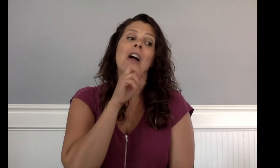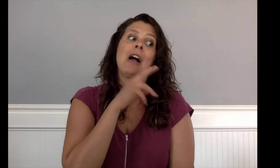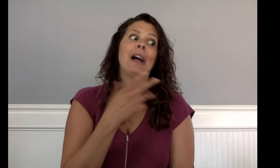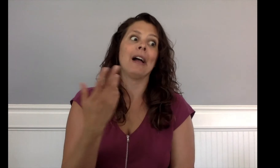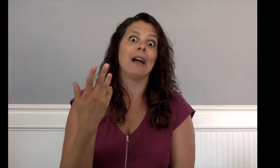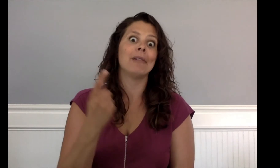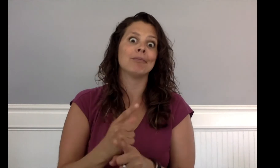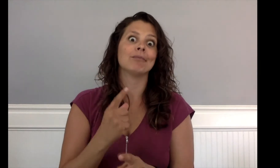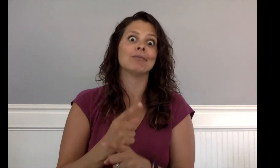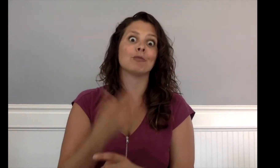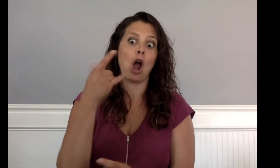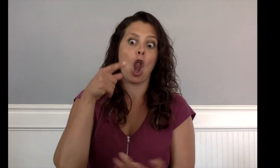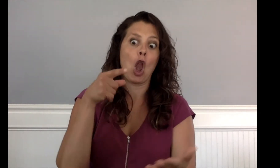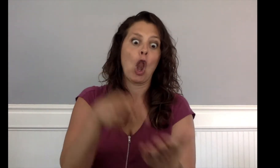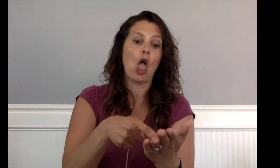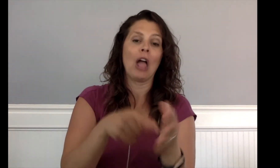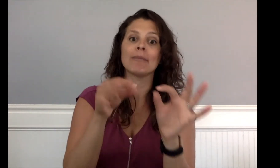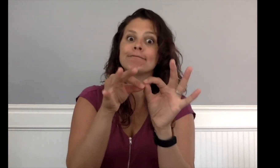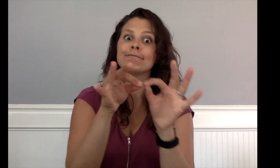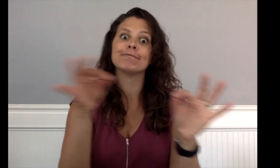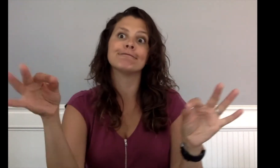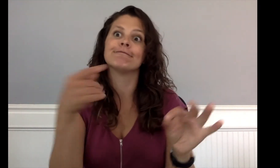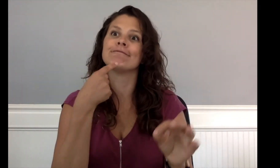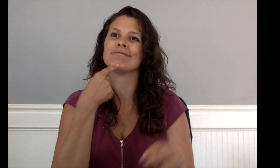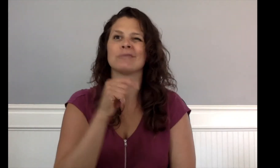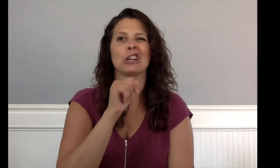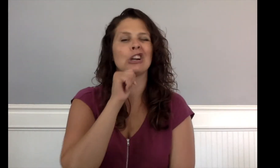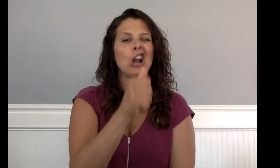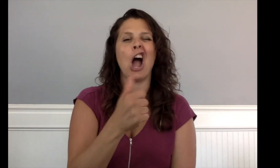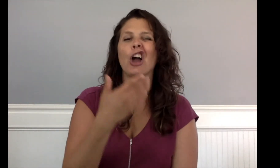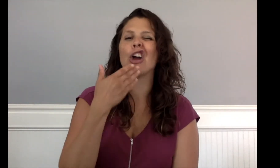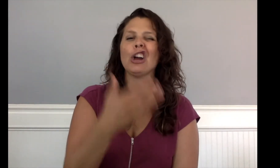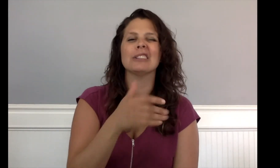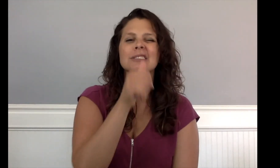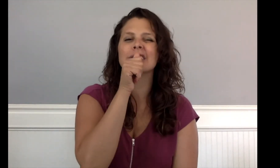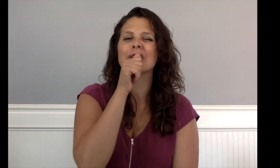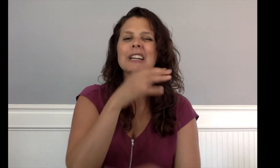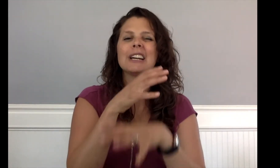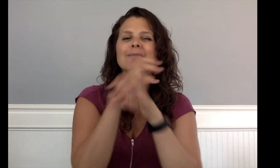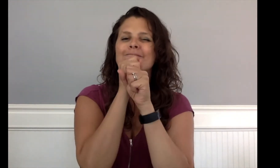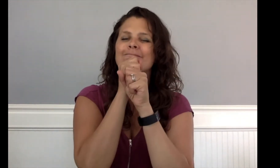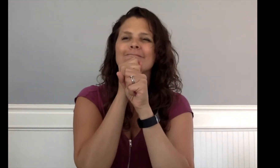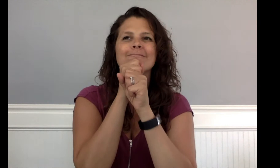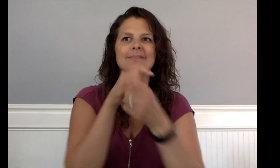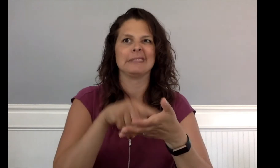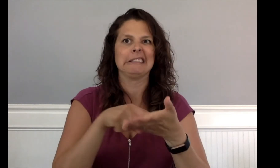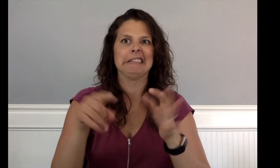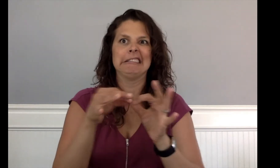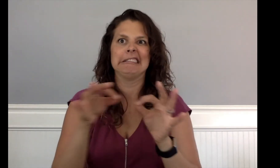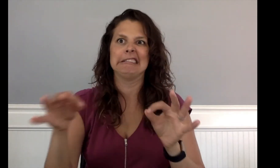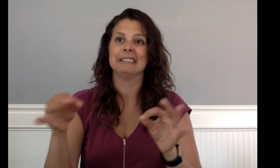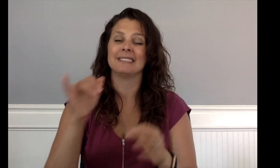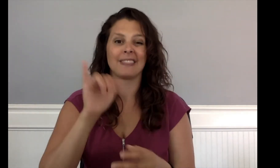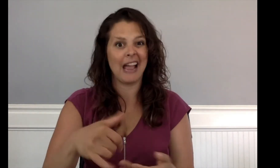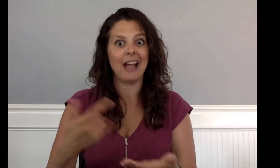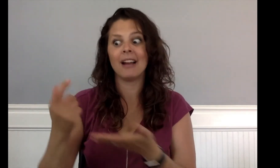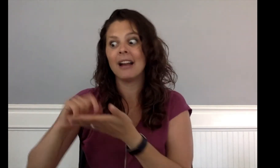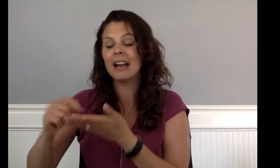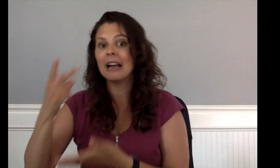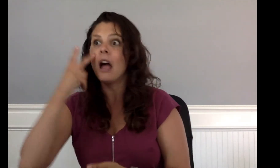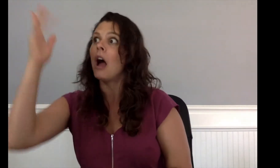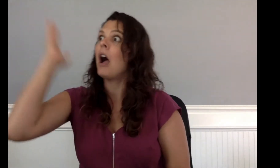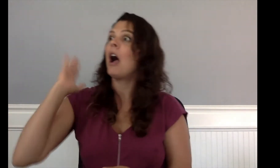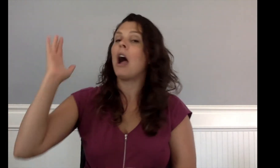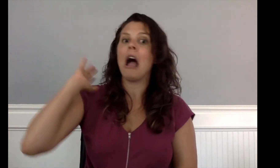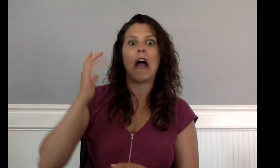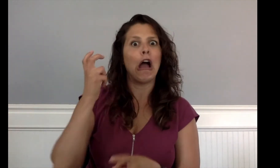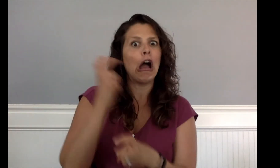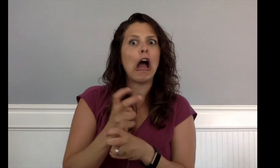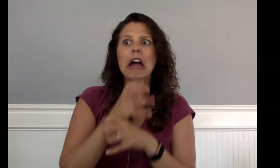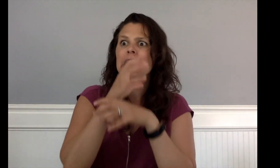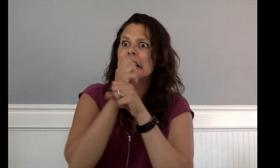Frog pointed to the words “not a good secret keeper.”